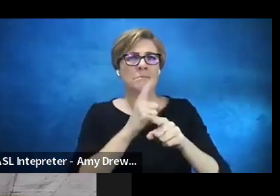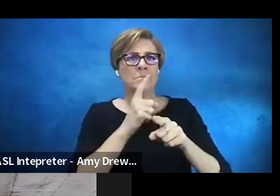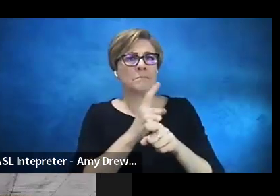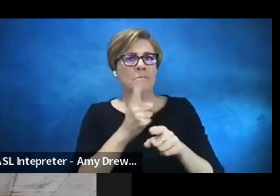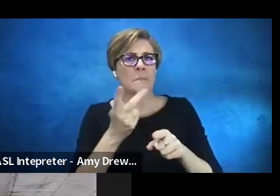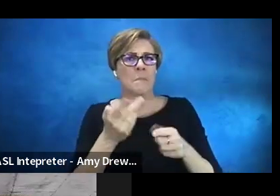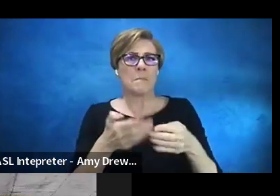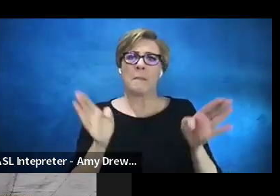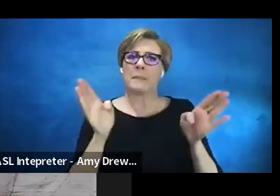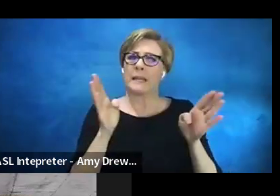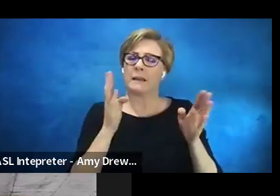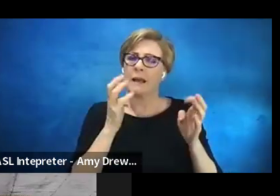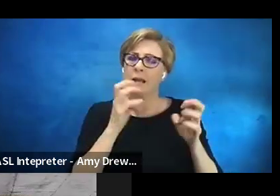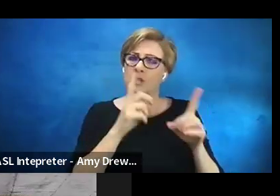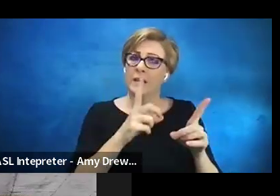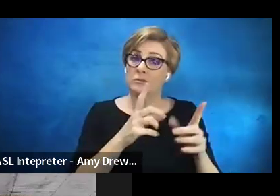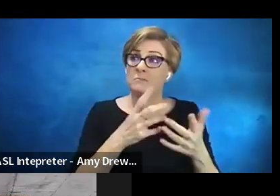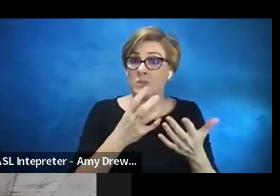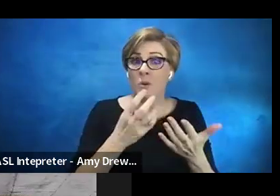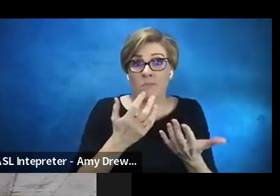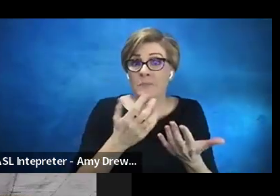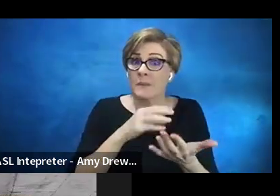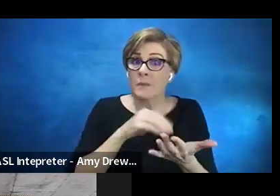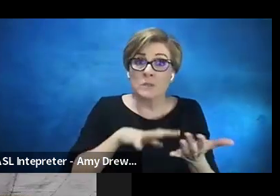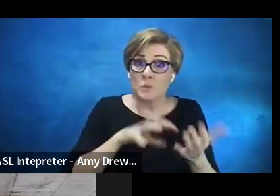So already when we're talking about parochial schools, there are limits to the degree to which as a practical matter the civil rights laws will apply. But I think you will see in this context, there are private school students who will be covered who will be affected. There are some parochial school students who will be affected. Of course, every child has the right under IDEA, every disabled child has a right to free, appropriate public education. And many get that